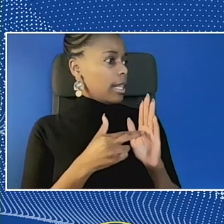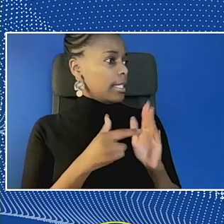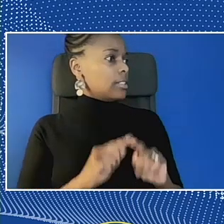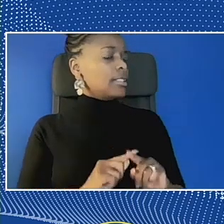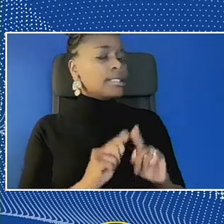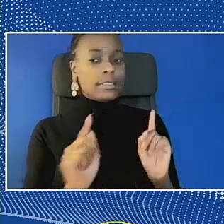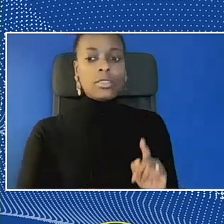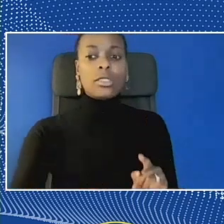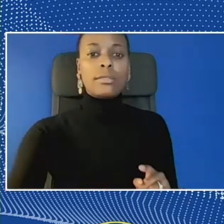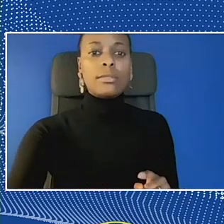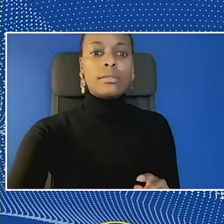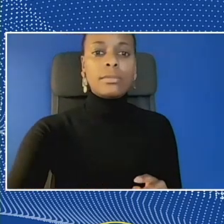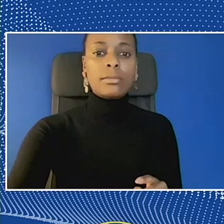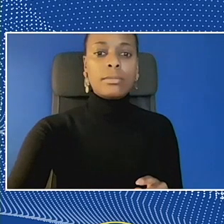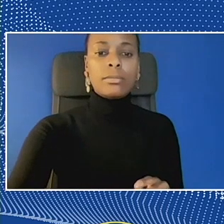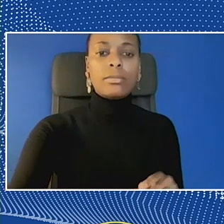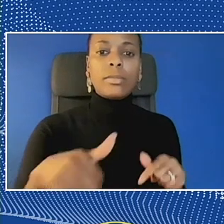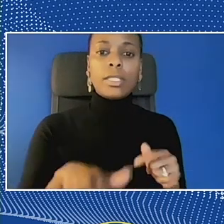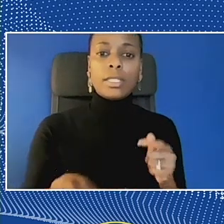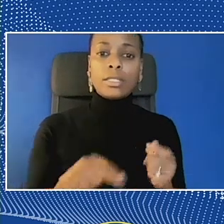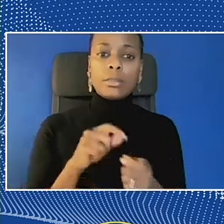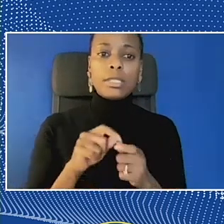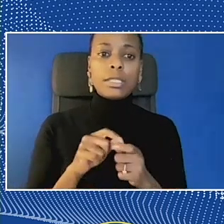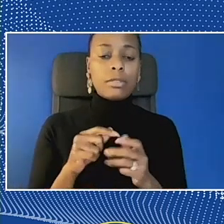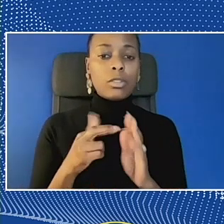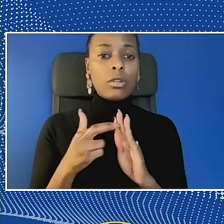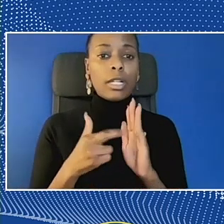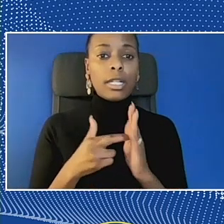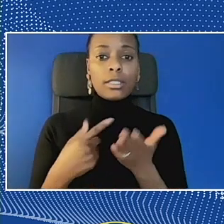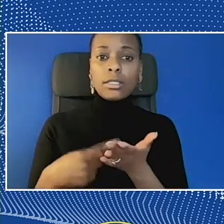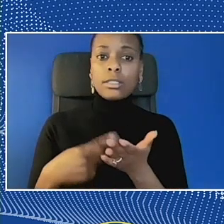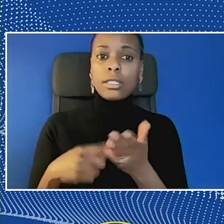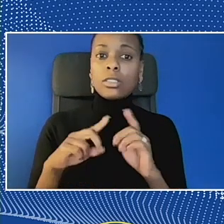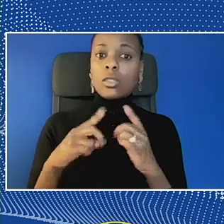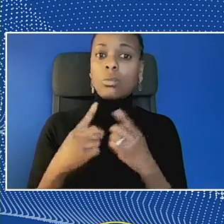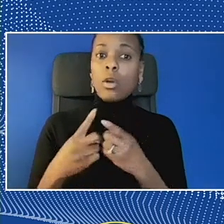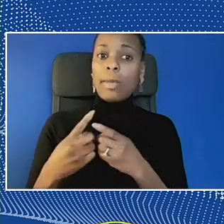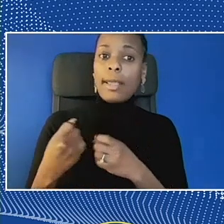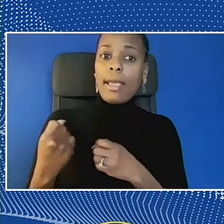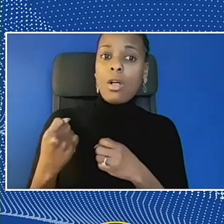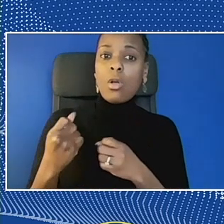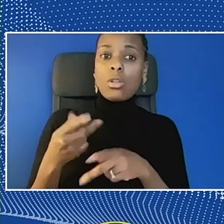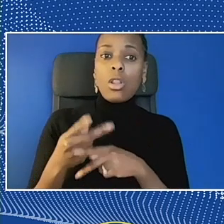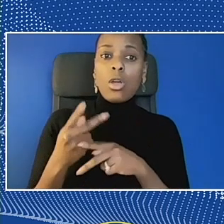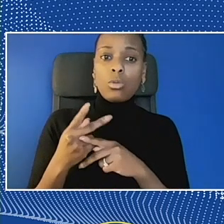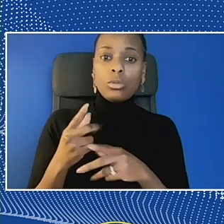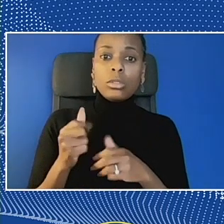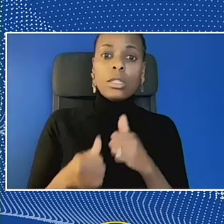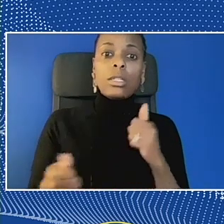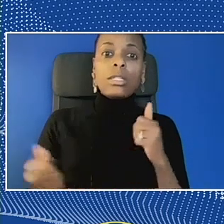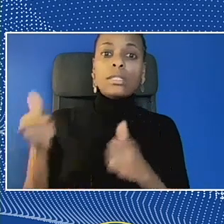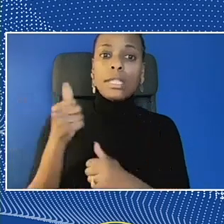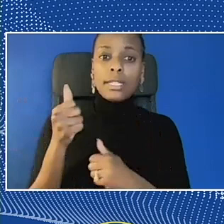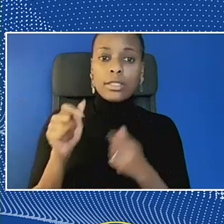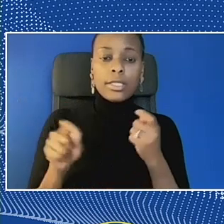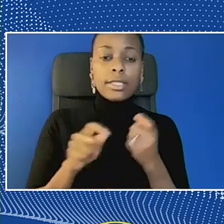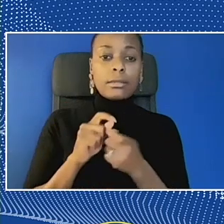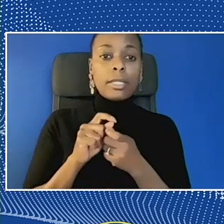So this particular regulation talks about the Department-held loans and the Secretary's specificity around these